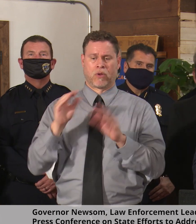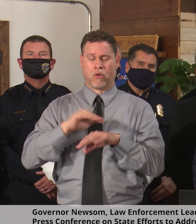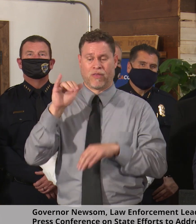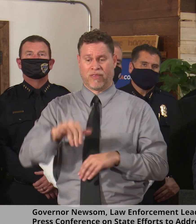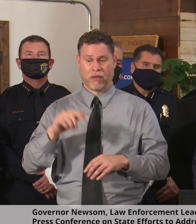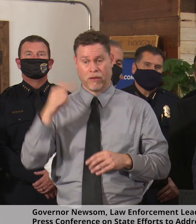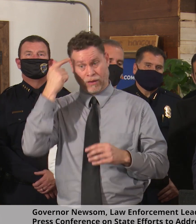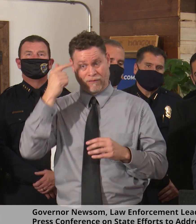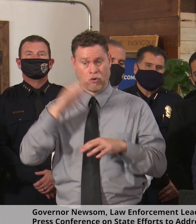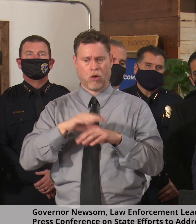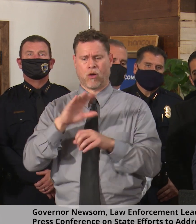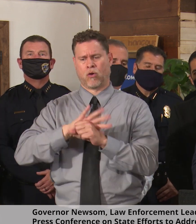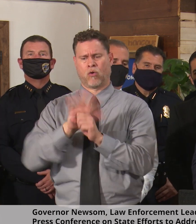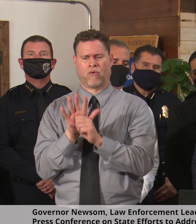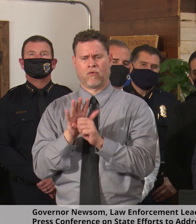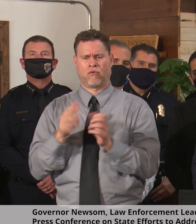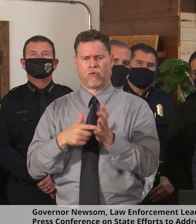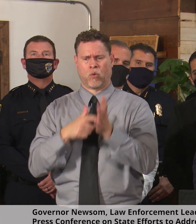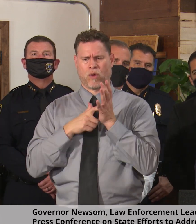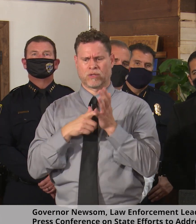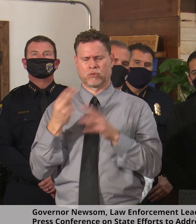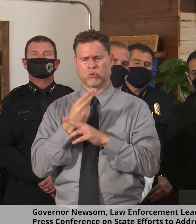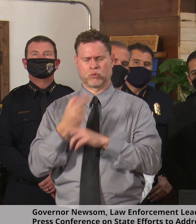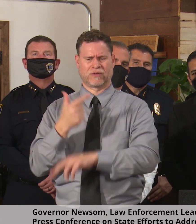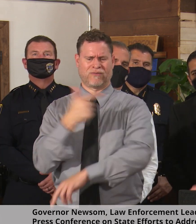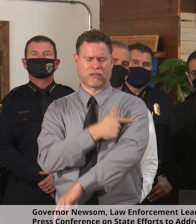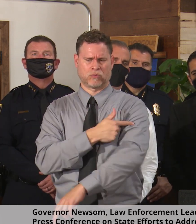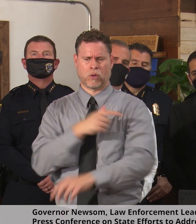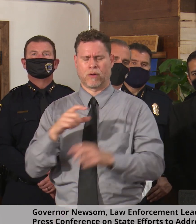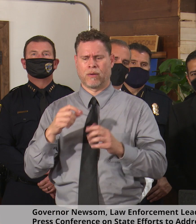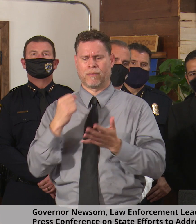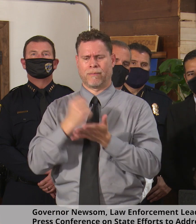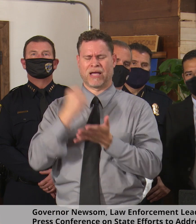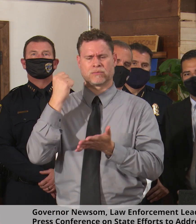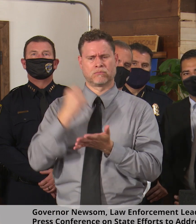COVID. Why not require some kind of use of vaccine passports in California to help curb transmission